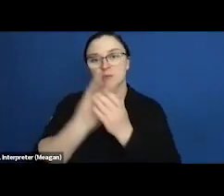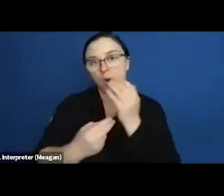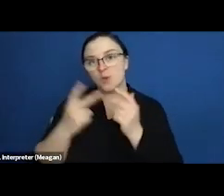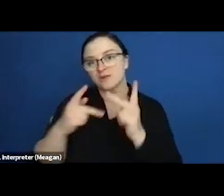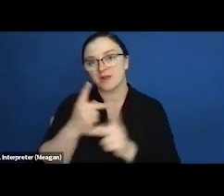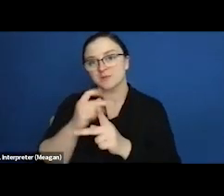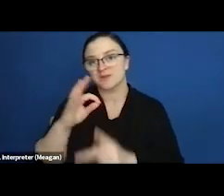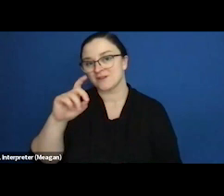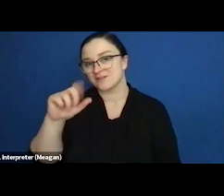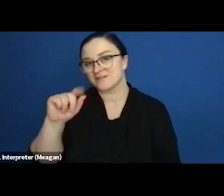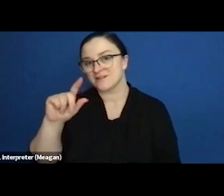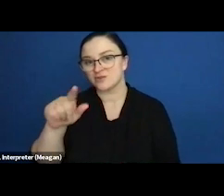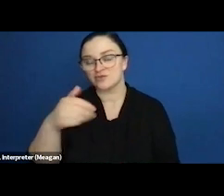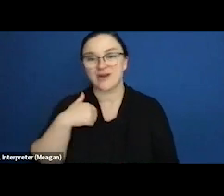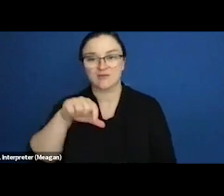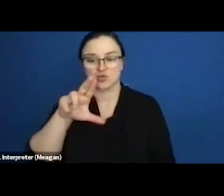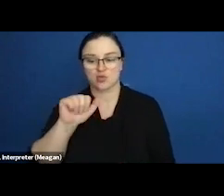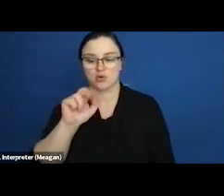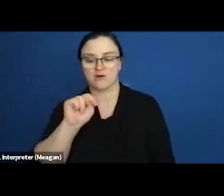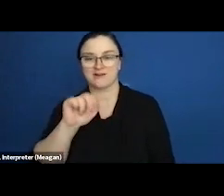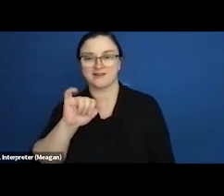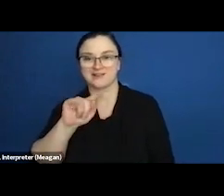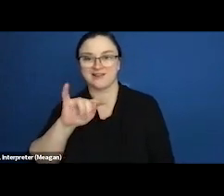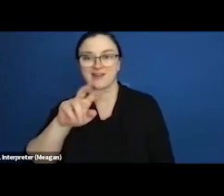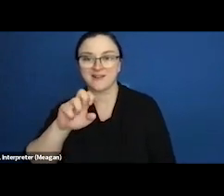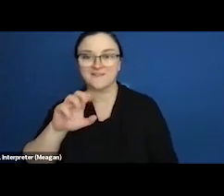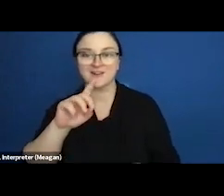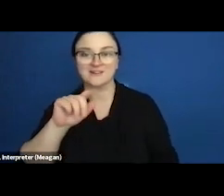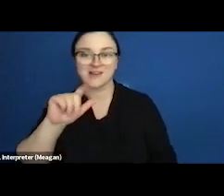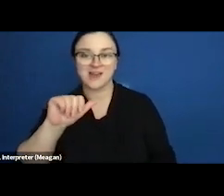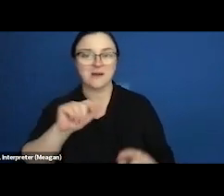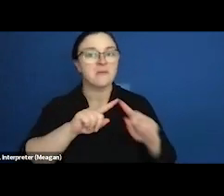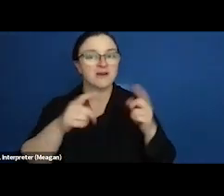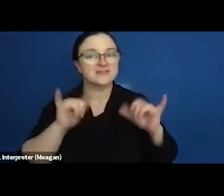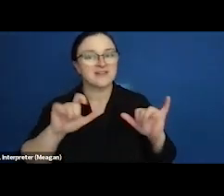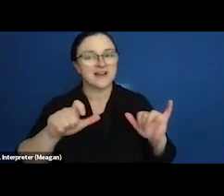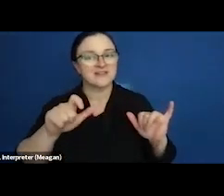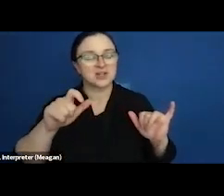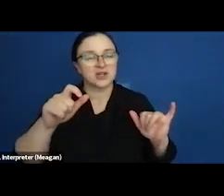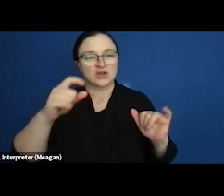So there's the quantitative data, but I think we always have to be mindful of like who that's interpreted by